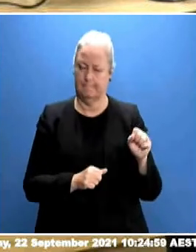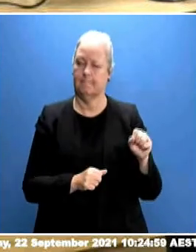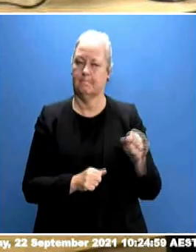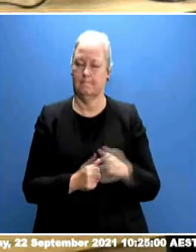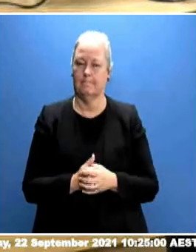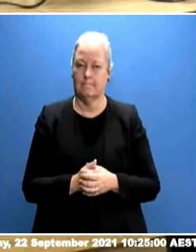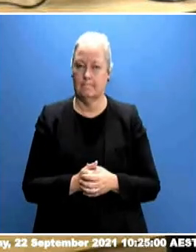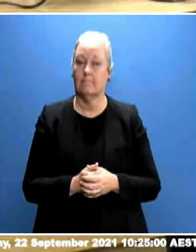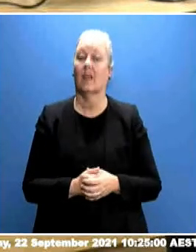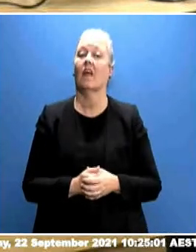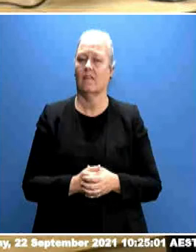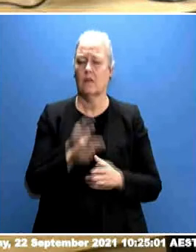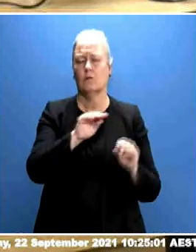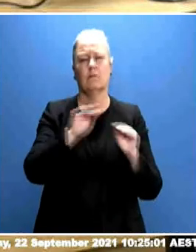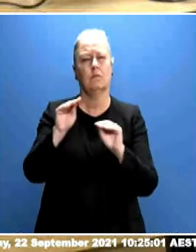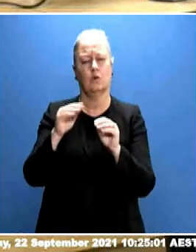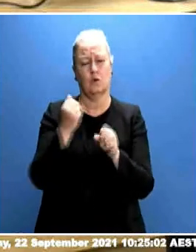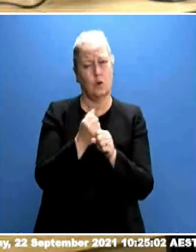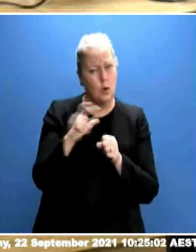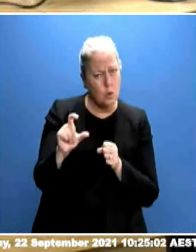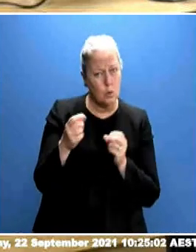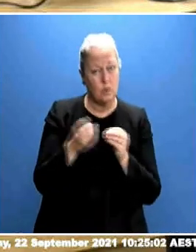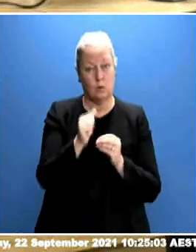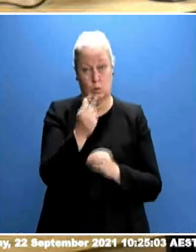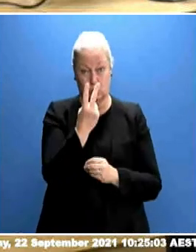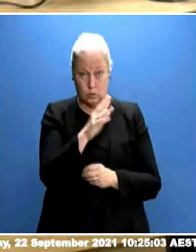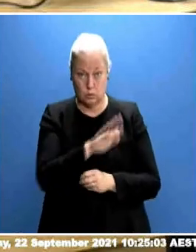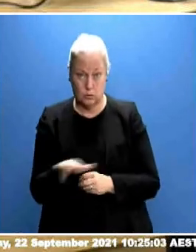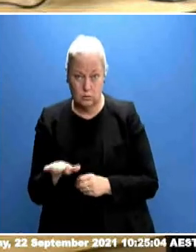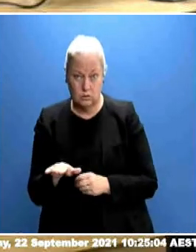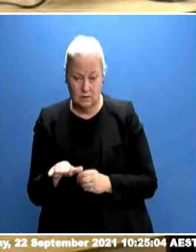And you moved to the Gold Coast area with your two children,